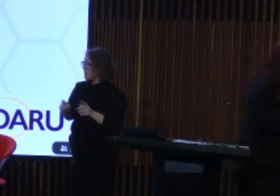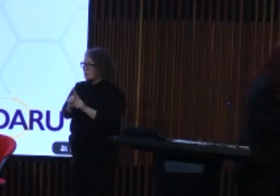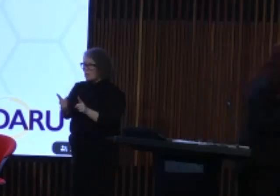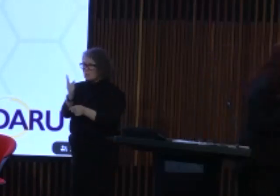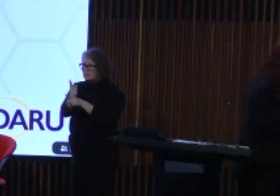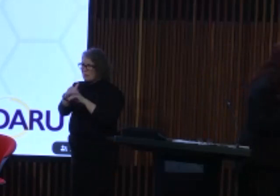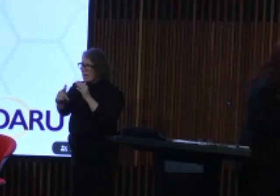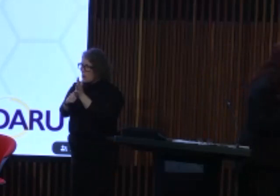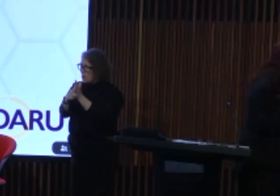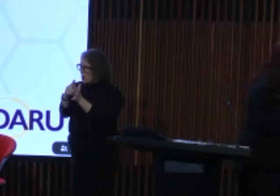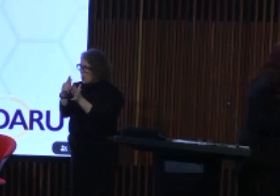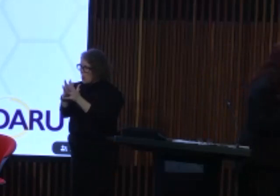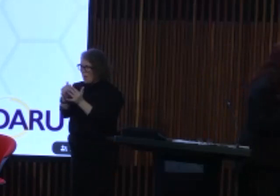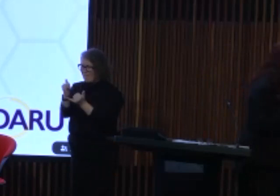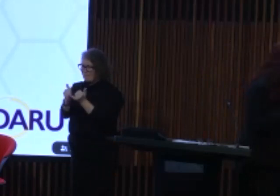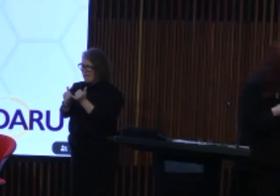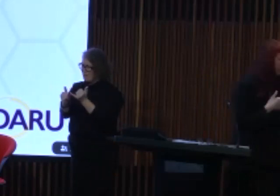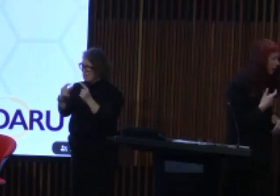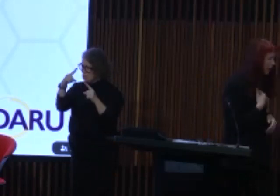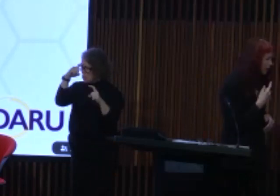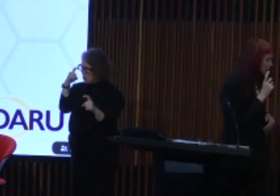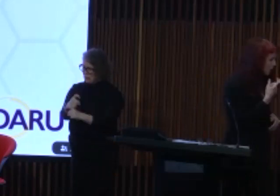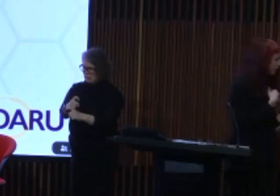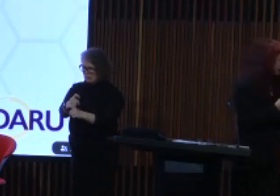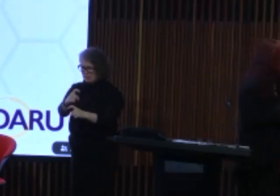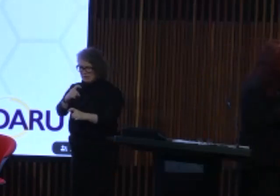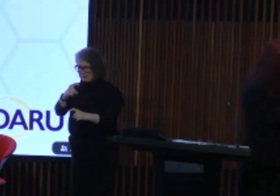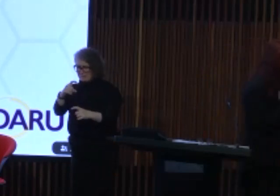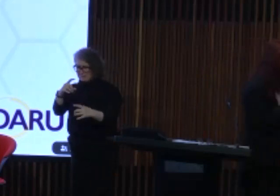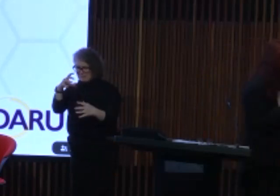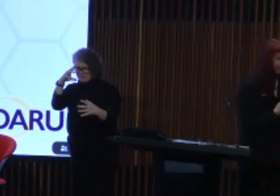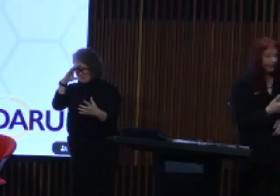complex and confusing. So we've heard lots of talk today and we hear lots of talk about